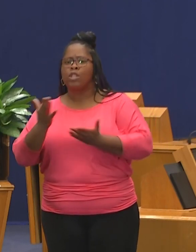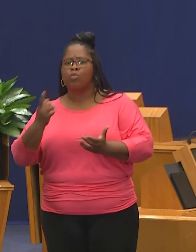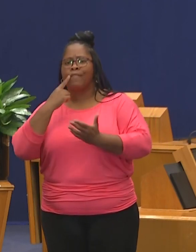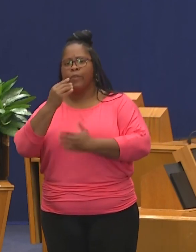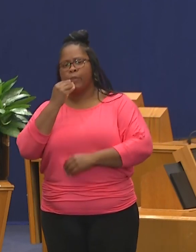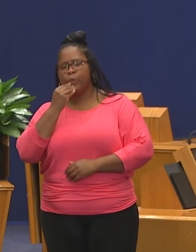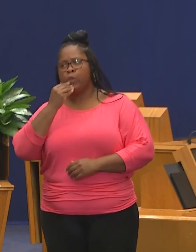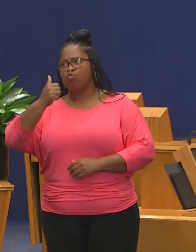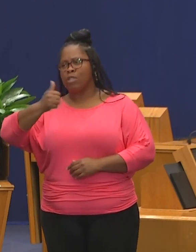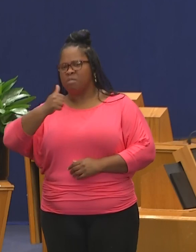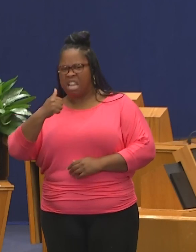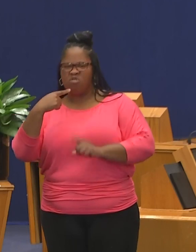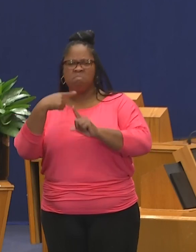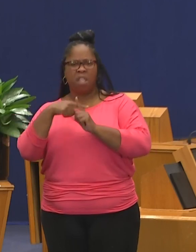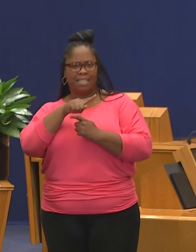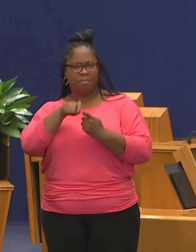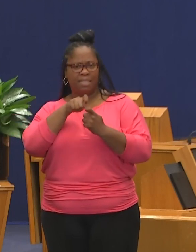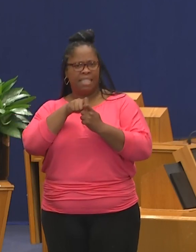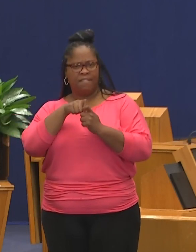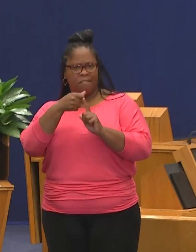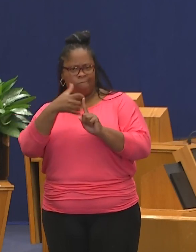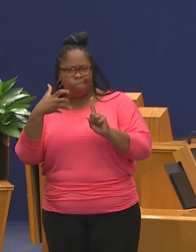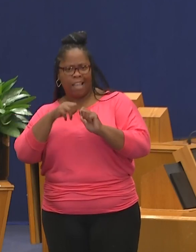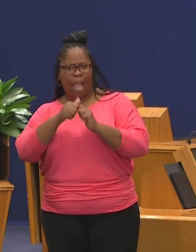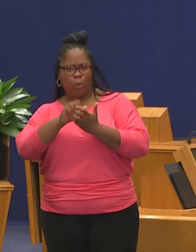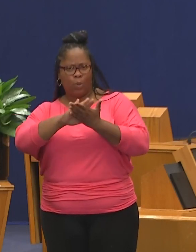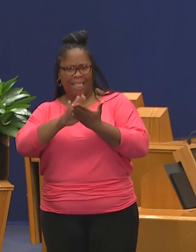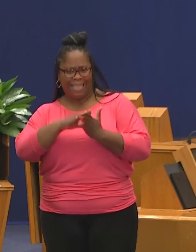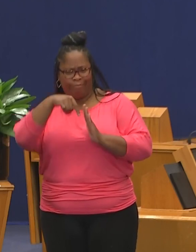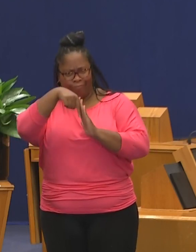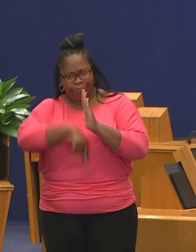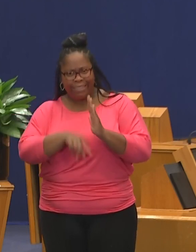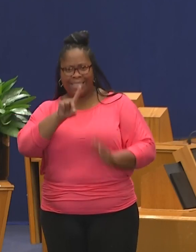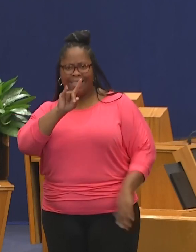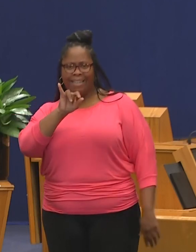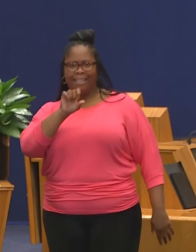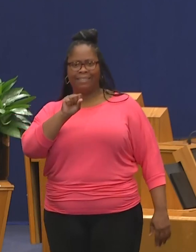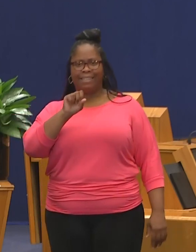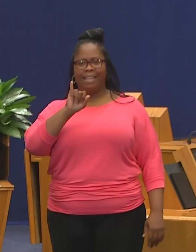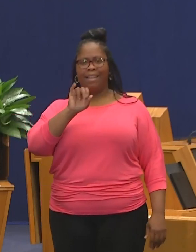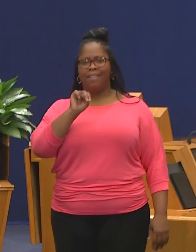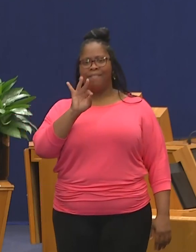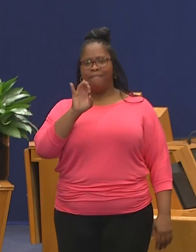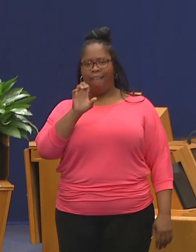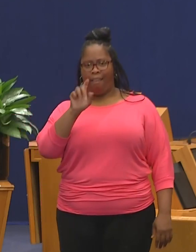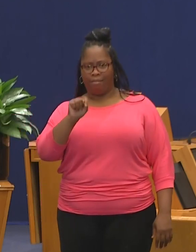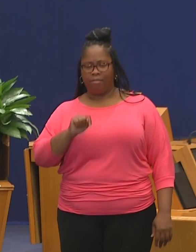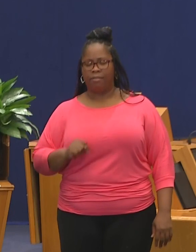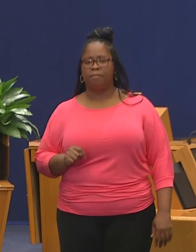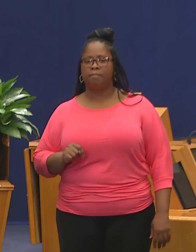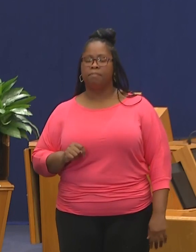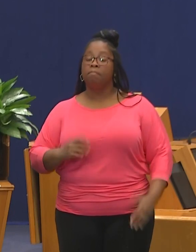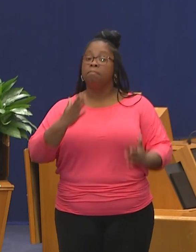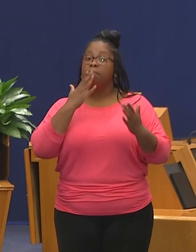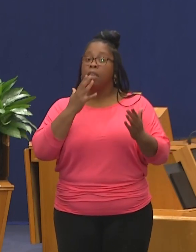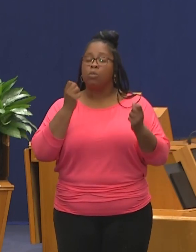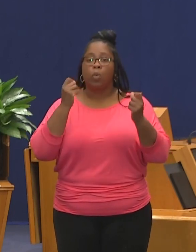FOOD AND TRANSPORTATION AS WELL